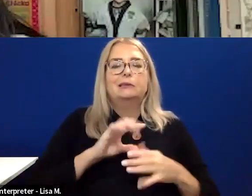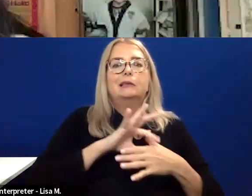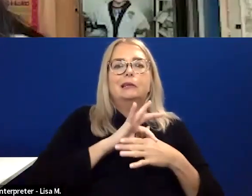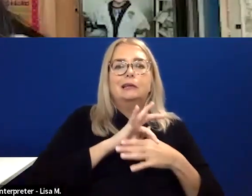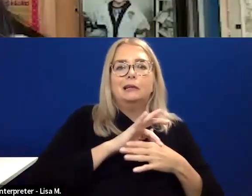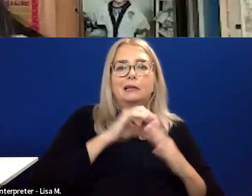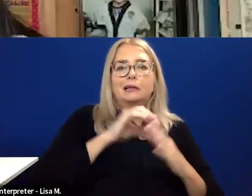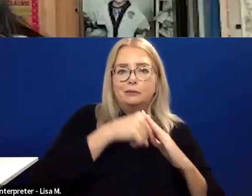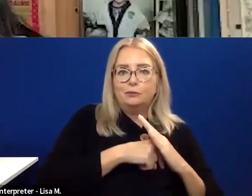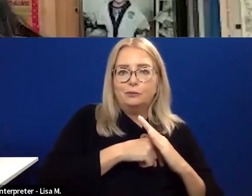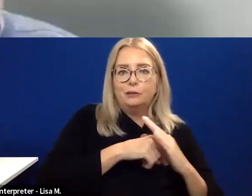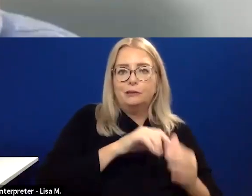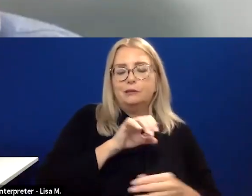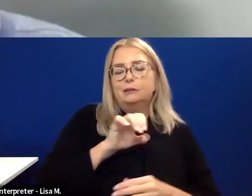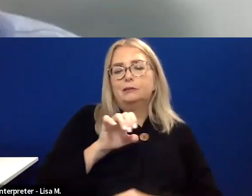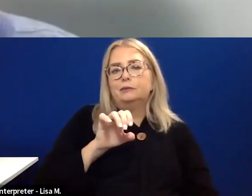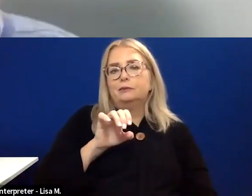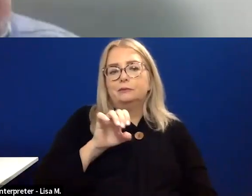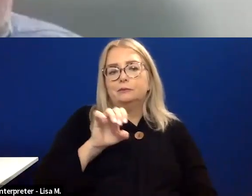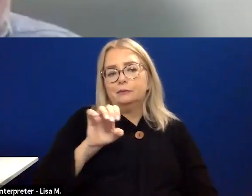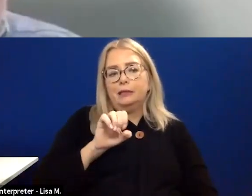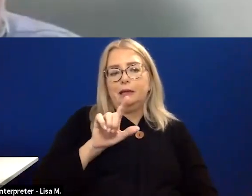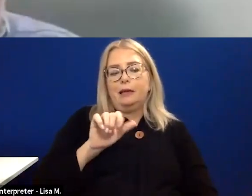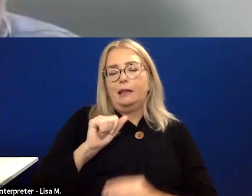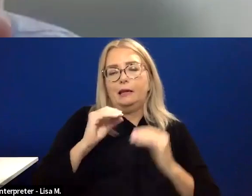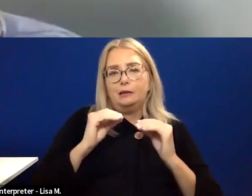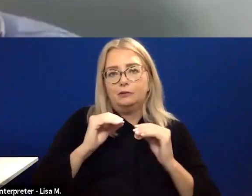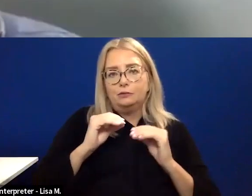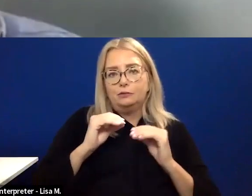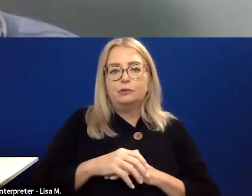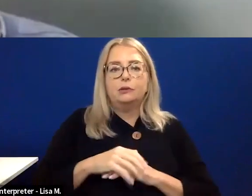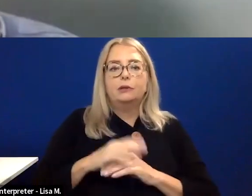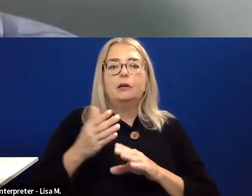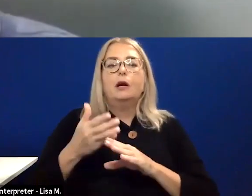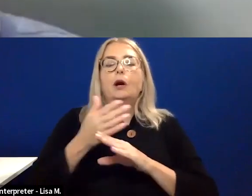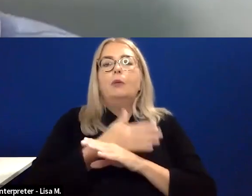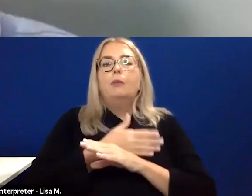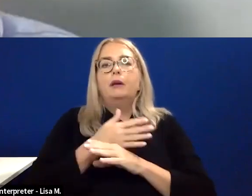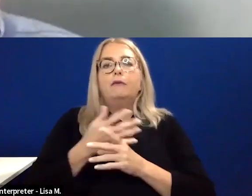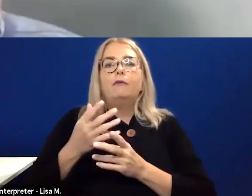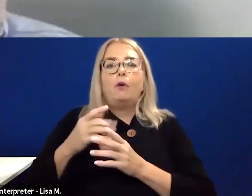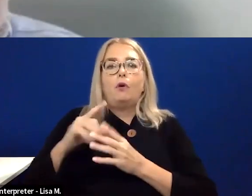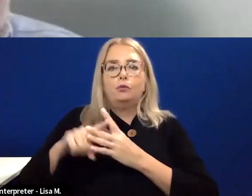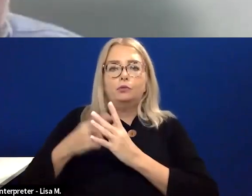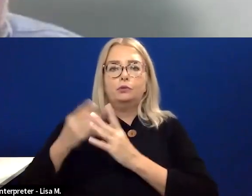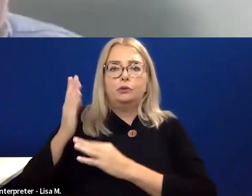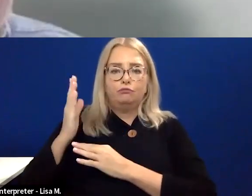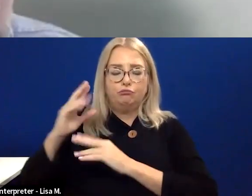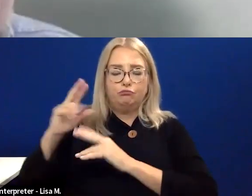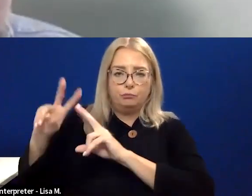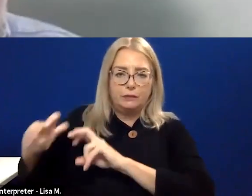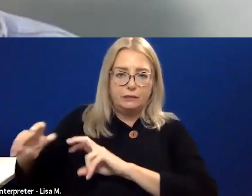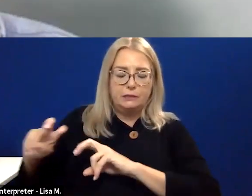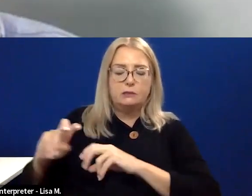wondering about it yeah and Barbara before we go to assessment uh real quick I saw one of the